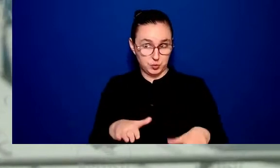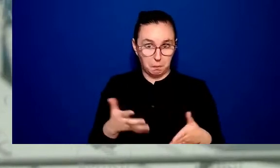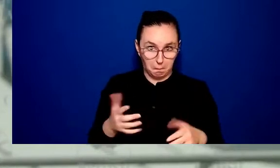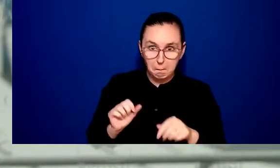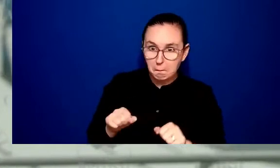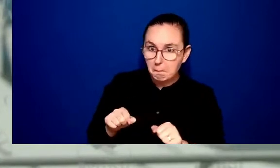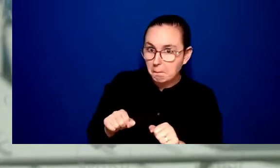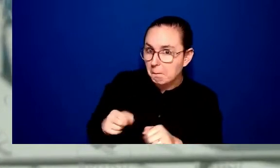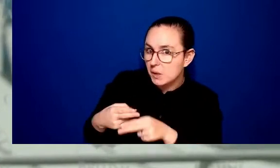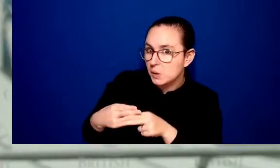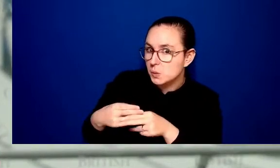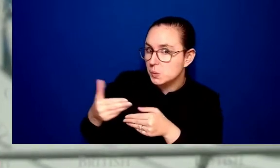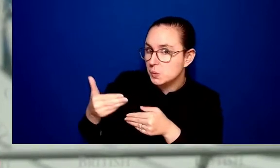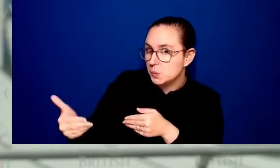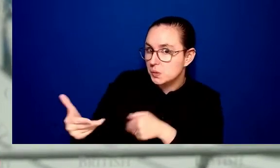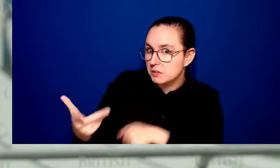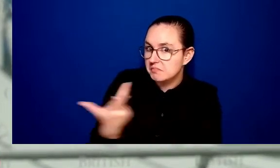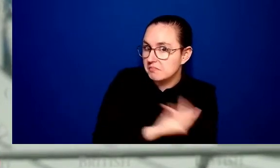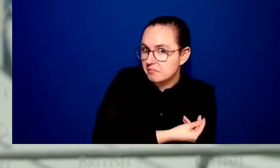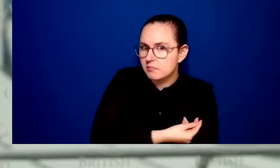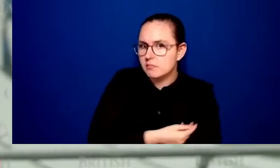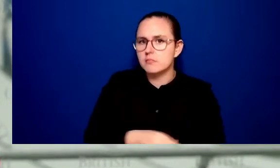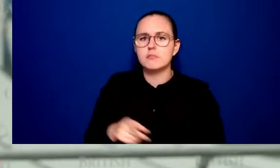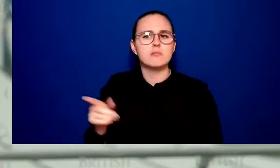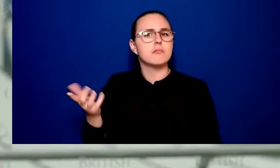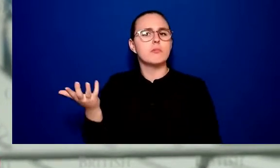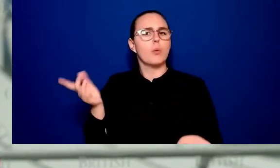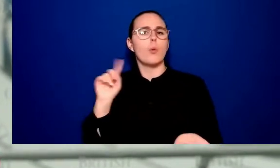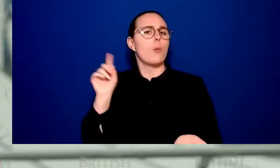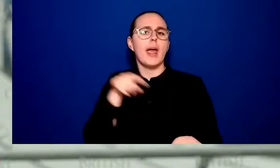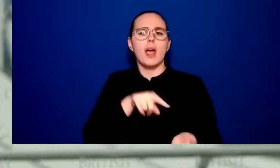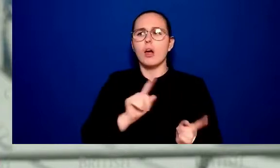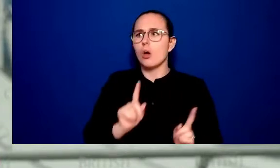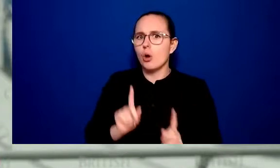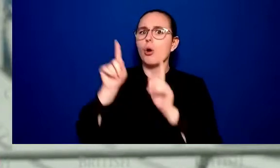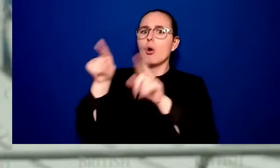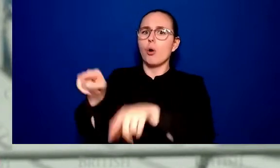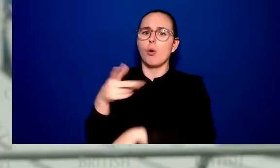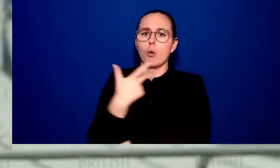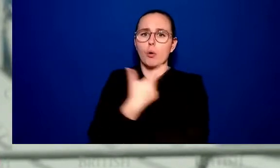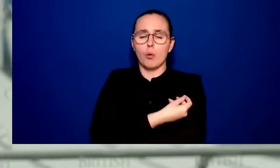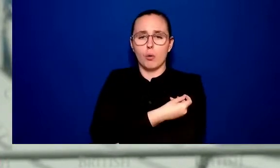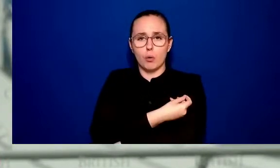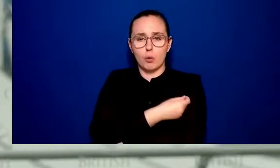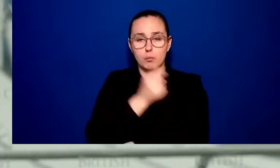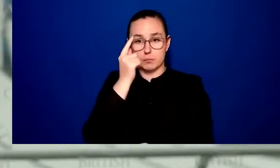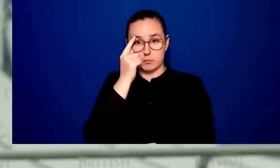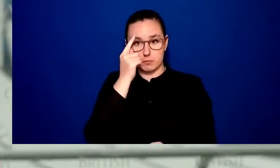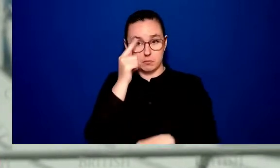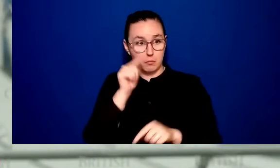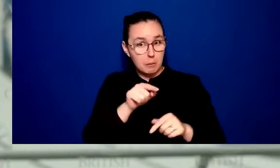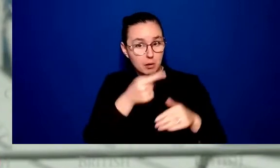where kids may be able to get their vaccine is the province considering using doctor's offices, schools community